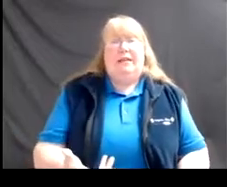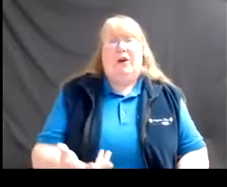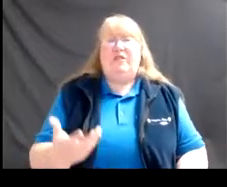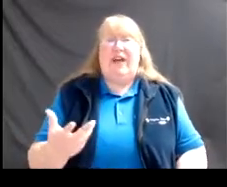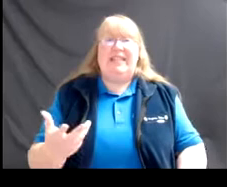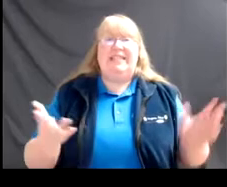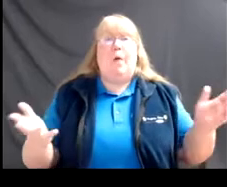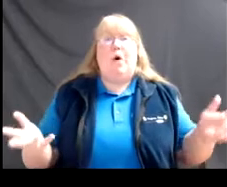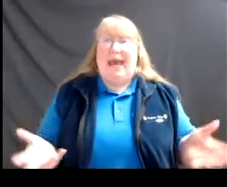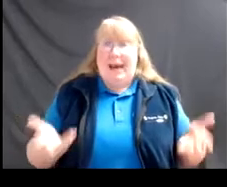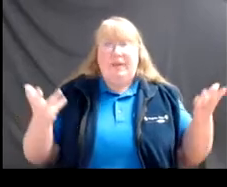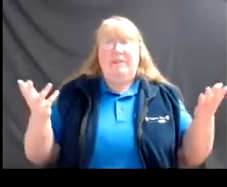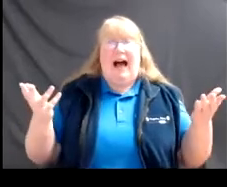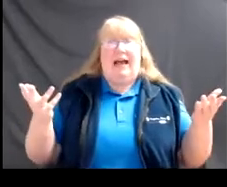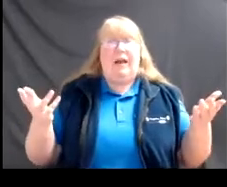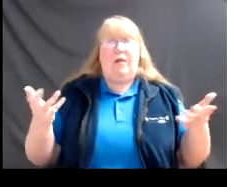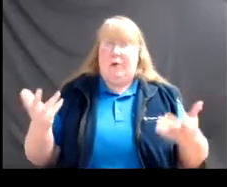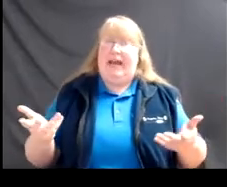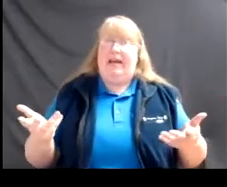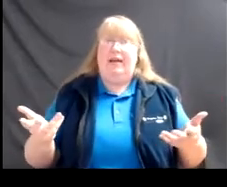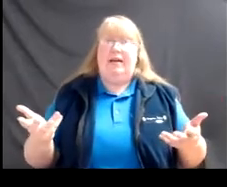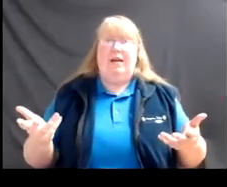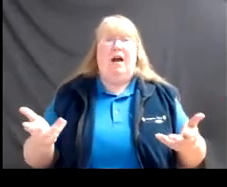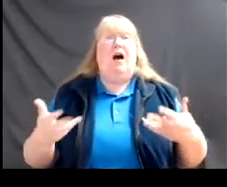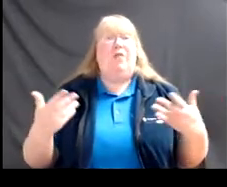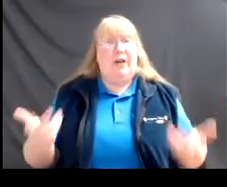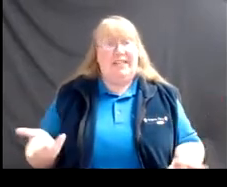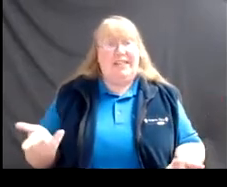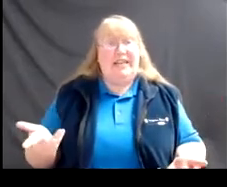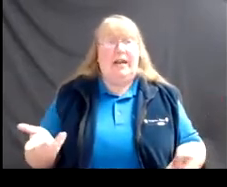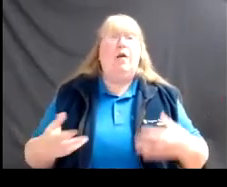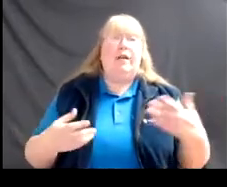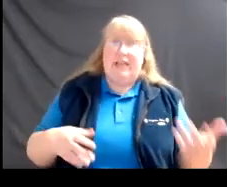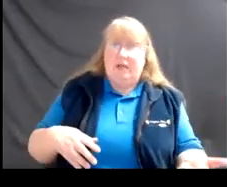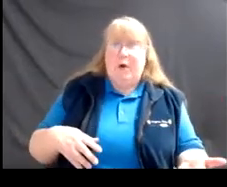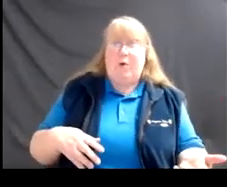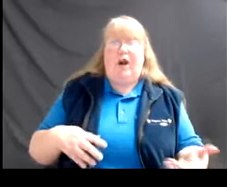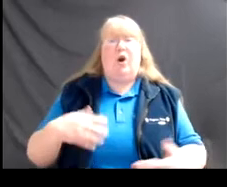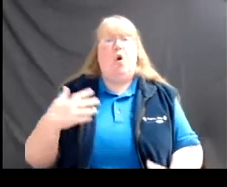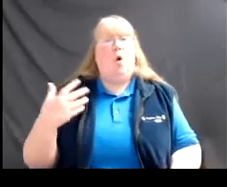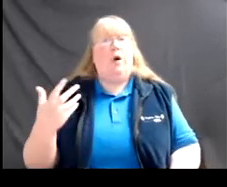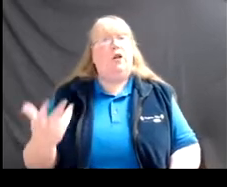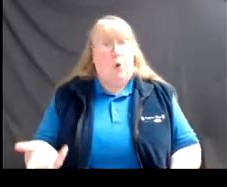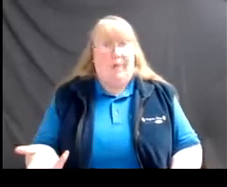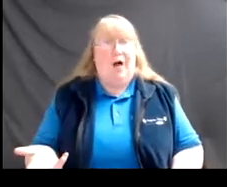There are devices that will amplify the ring of your existing telephone ringer or doorbell.